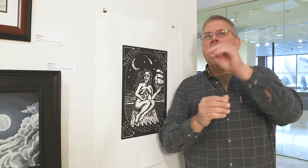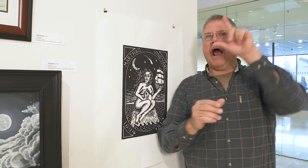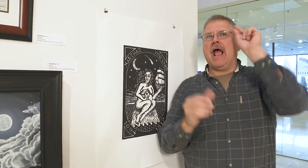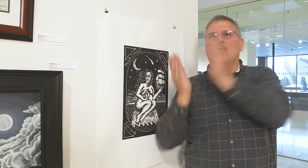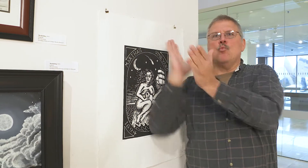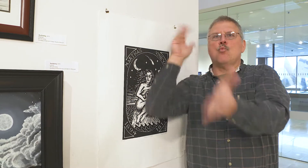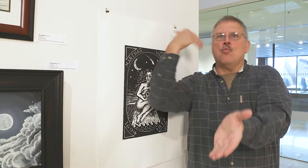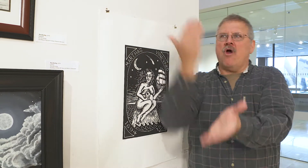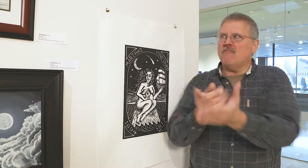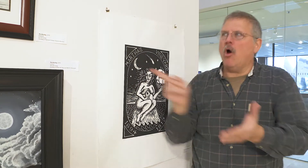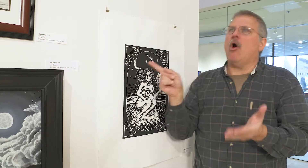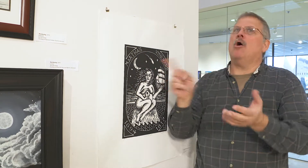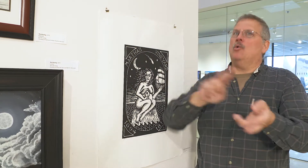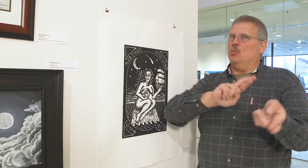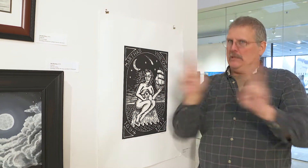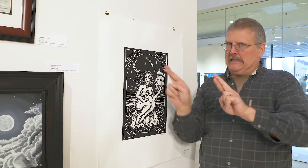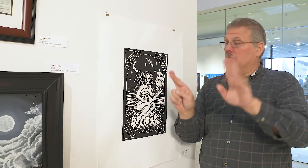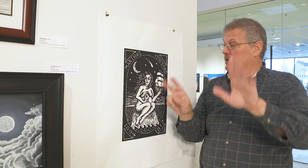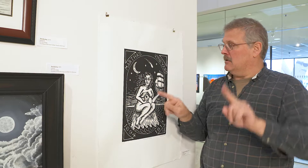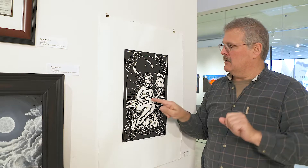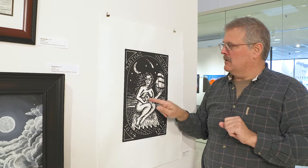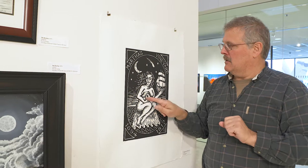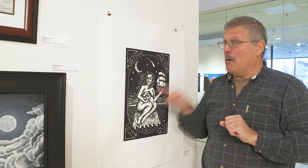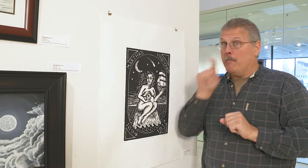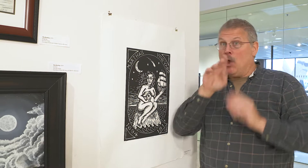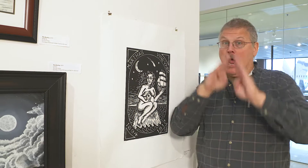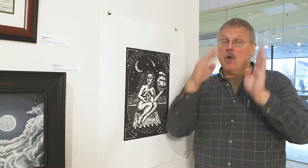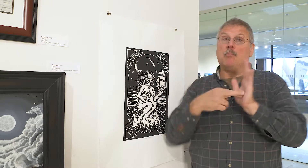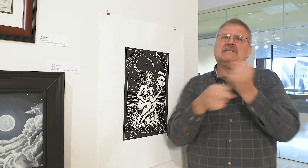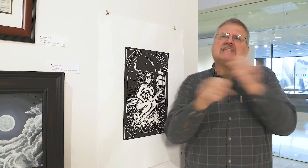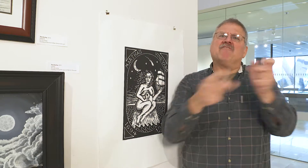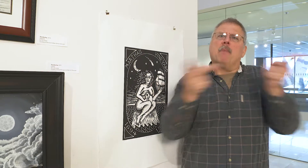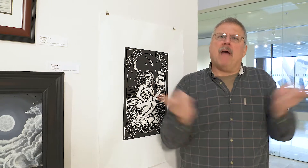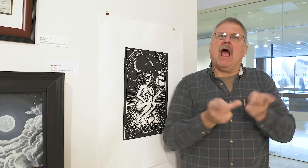The boat represents the arrival of Thomas Gallaudet and Laurent Clerc where Deaf culture is ready.